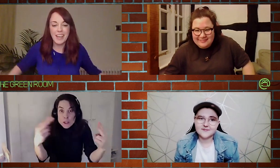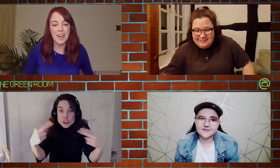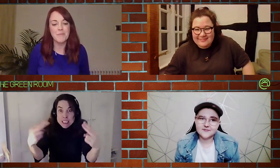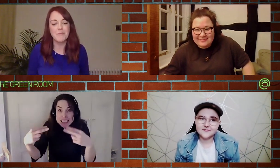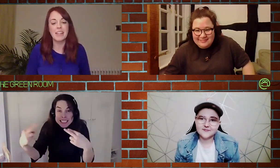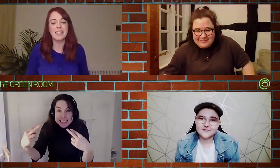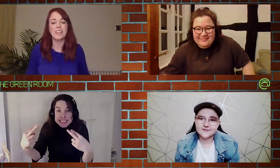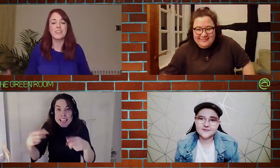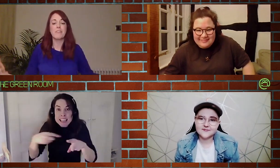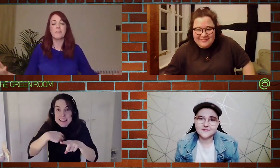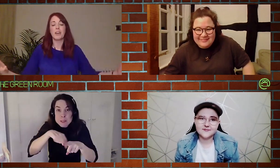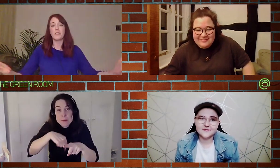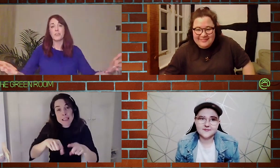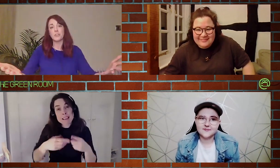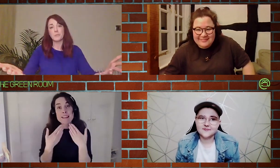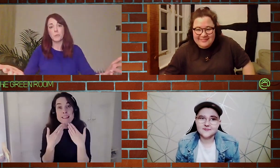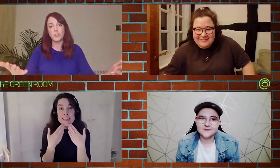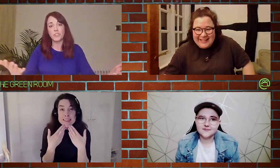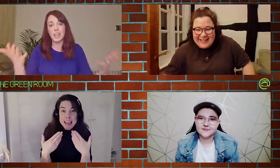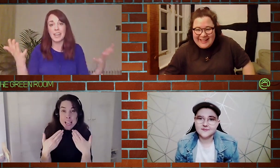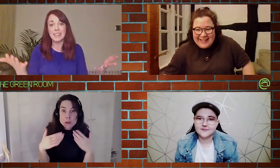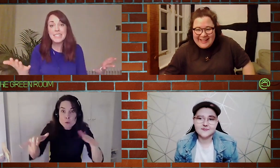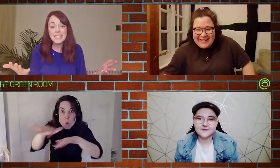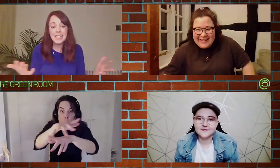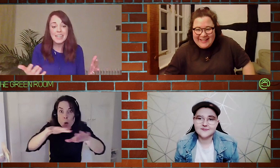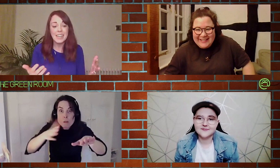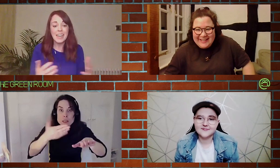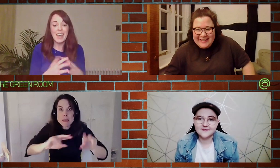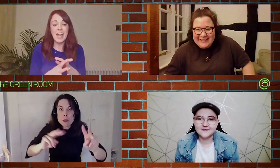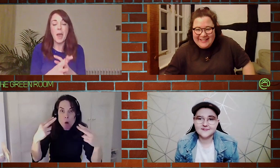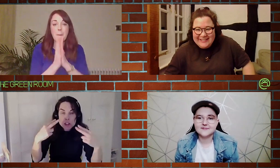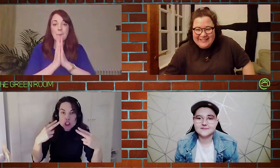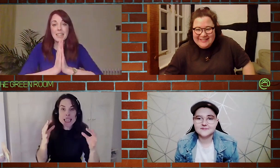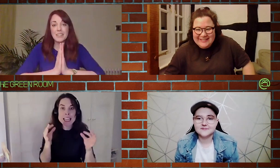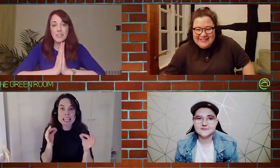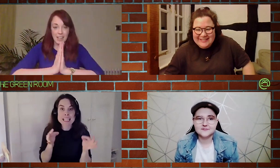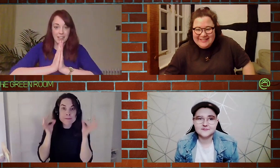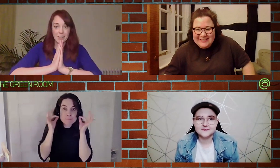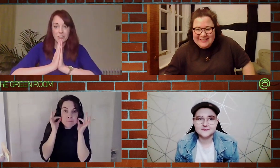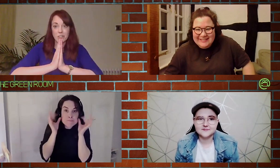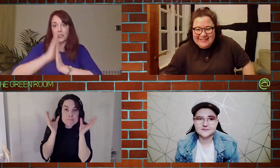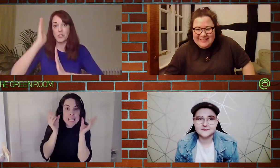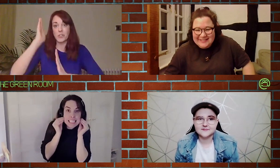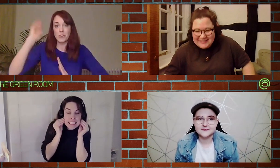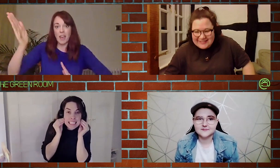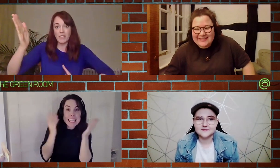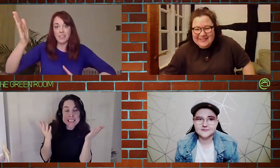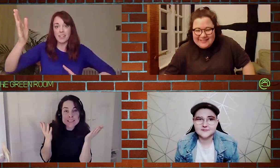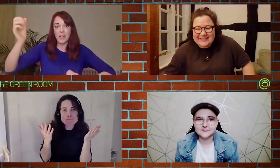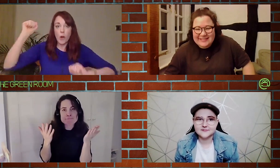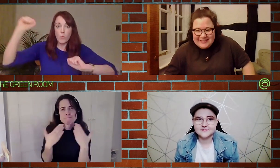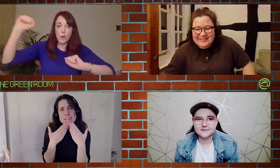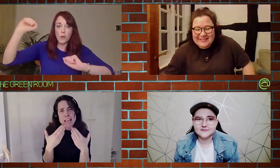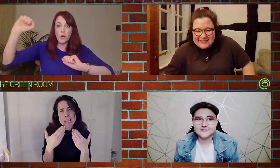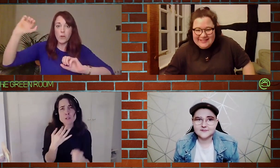And thank you to everyone out there. who's been watching and listening. A massive thanks to Erin